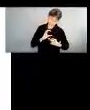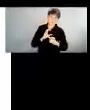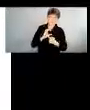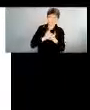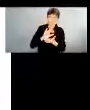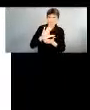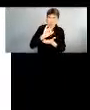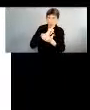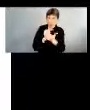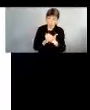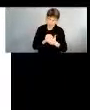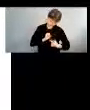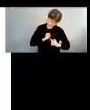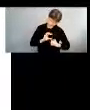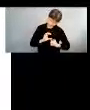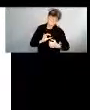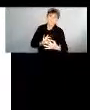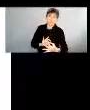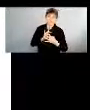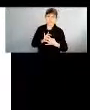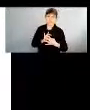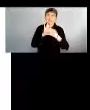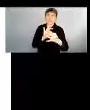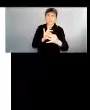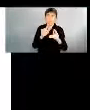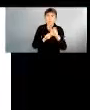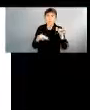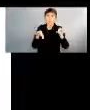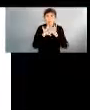also means that it is your responsibility to tell a clear and meaningful story about